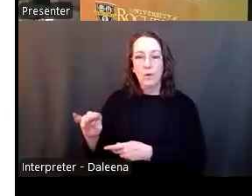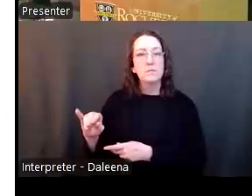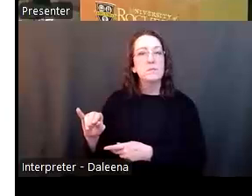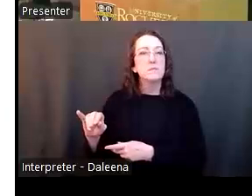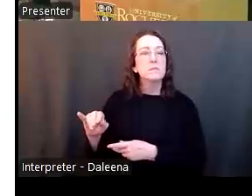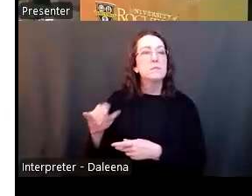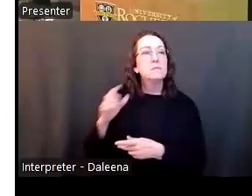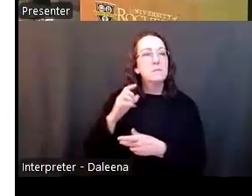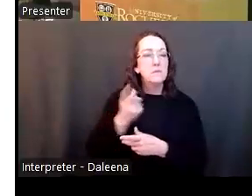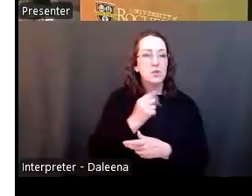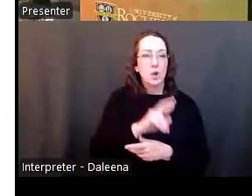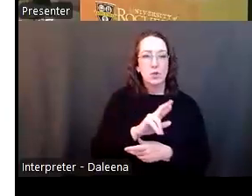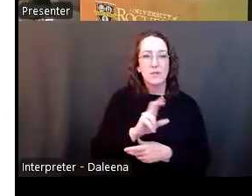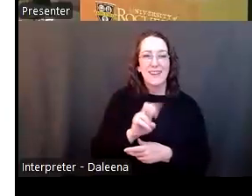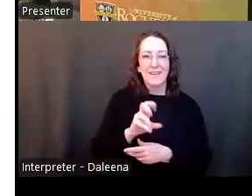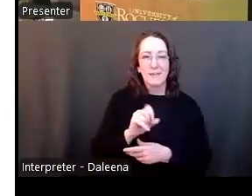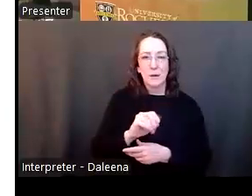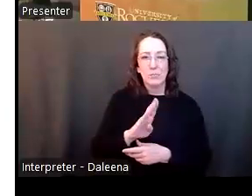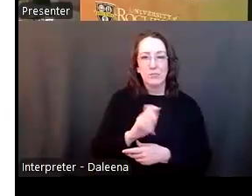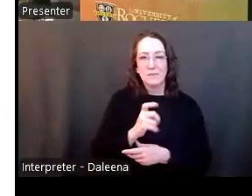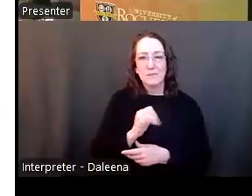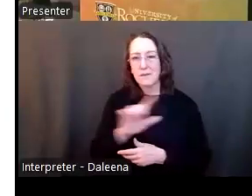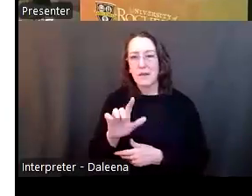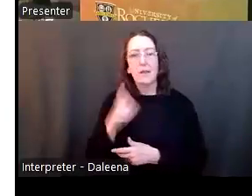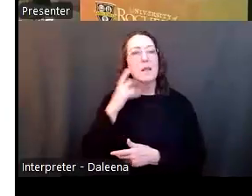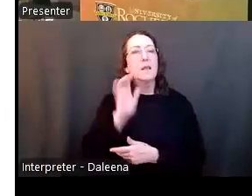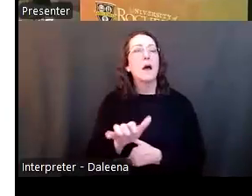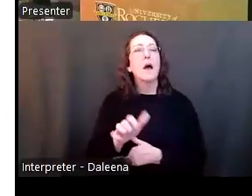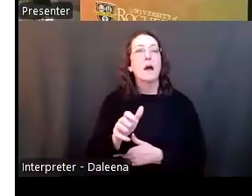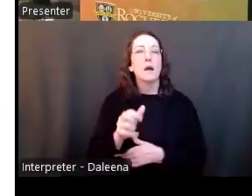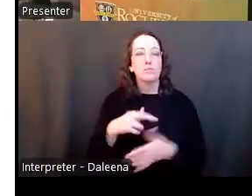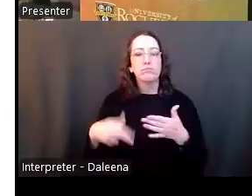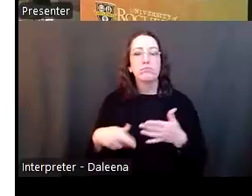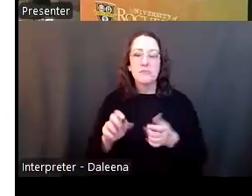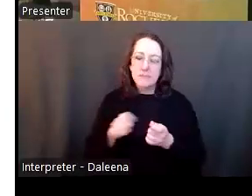part of that um study as well looking at outcomes um specifically related to cardiovascular disease